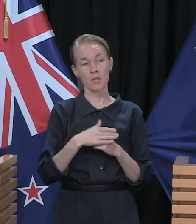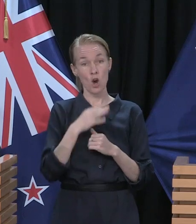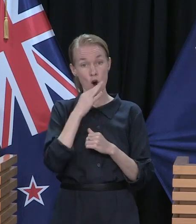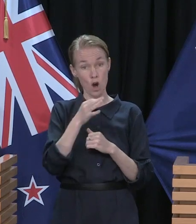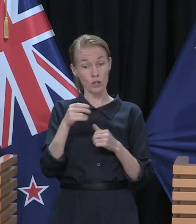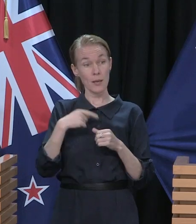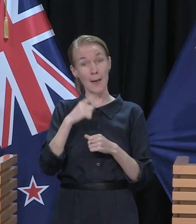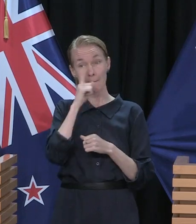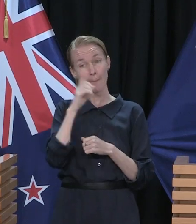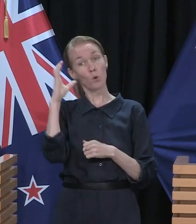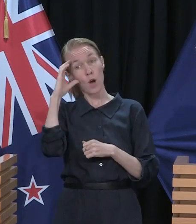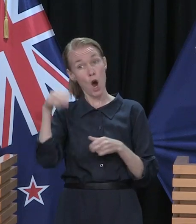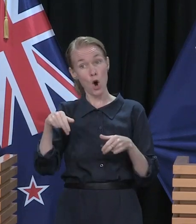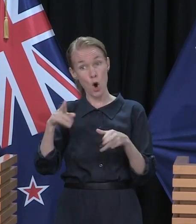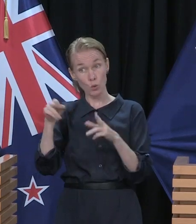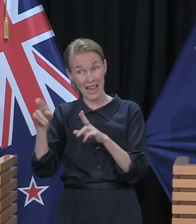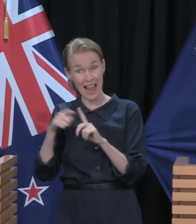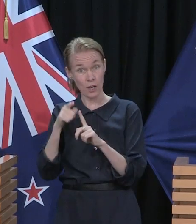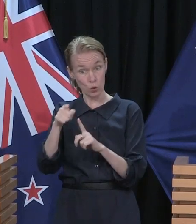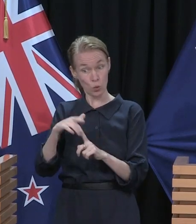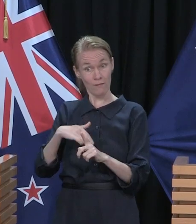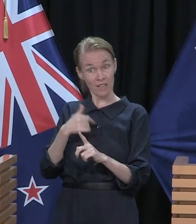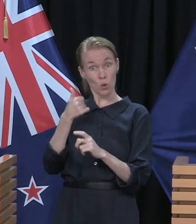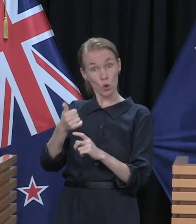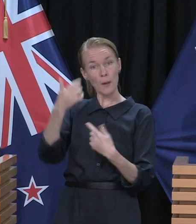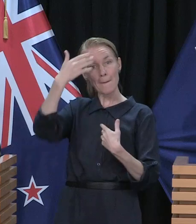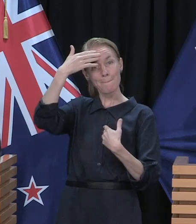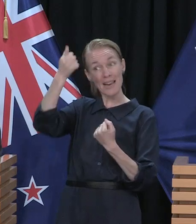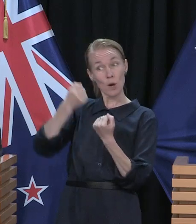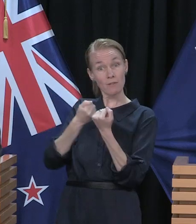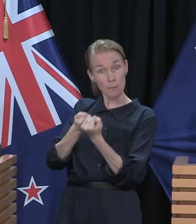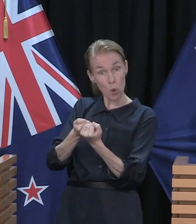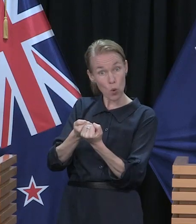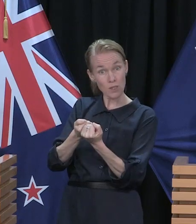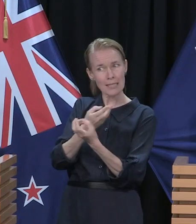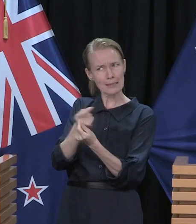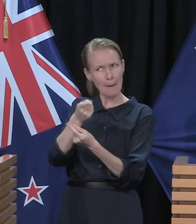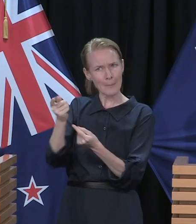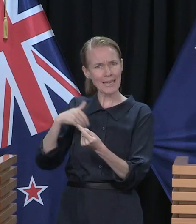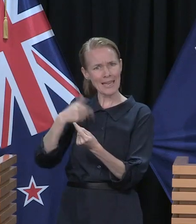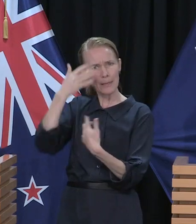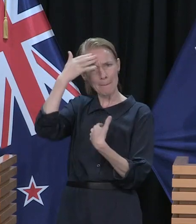Are you comfortable with the level of mental health support given to those in isolation?